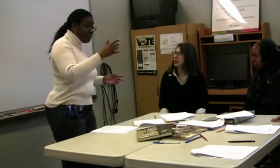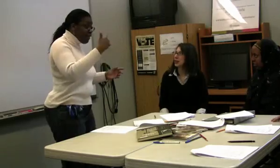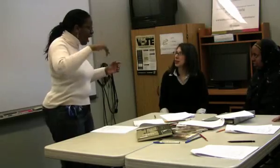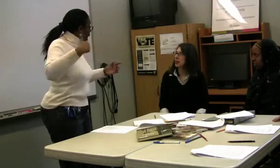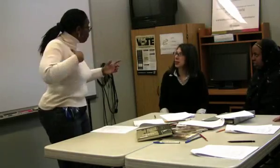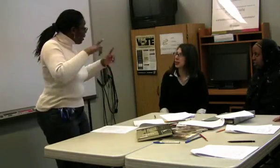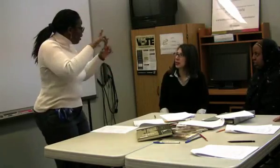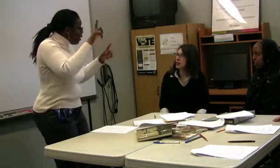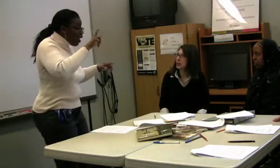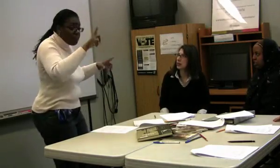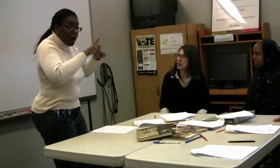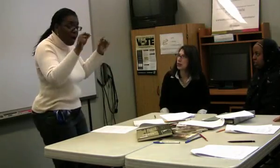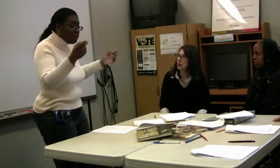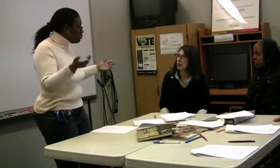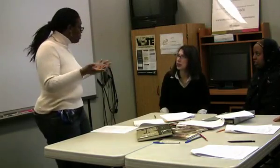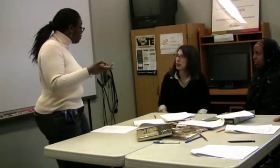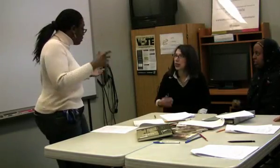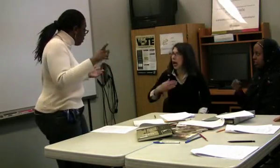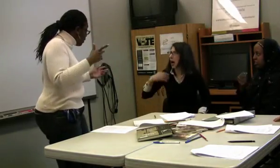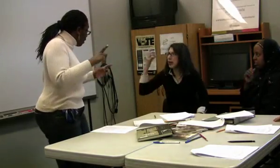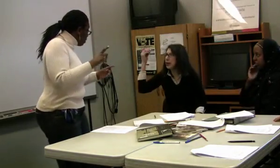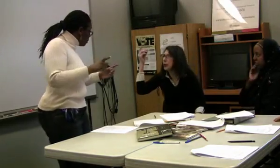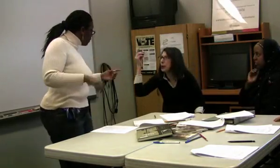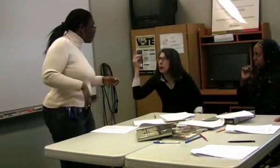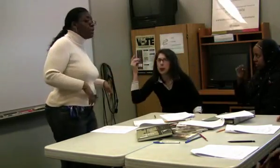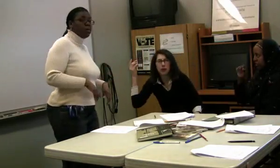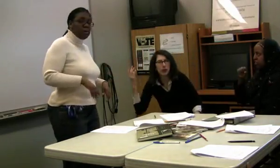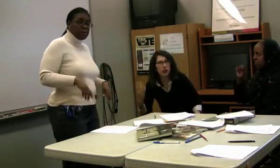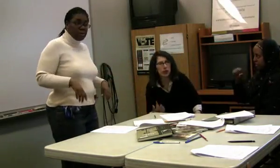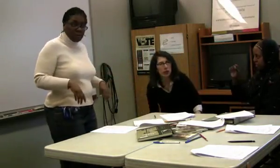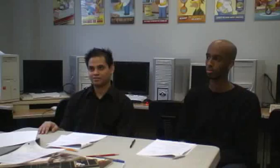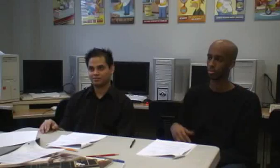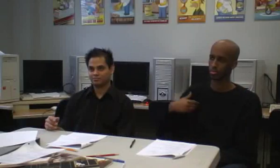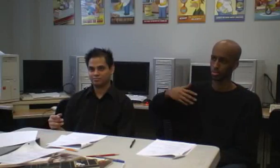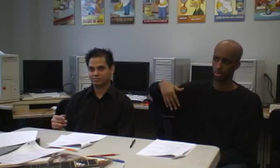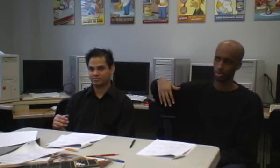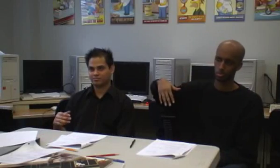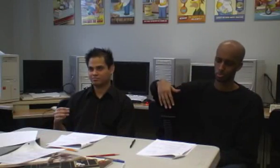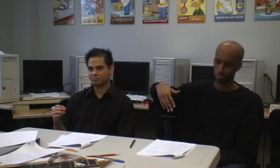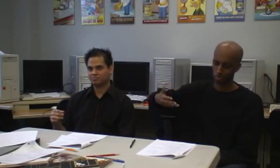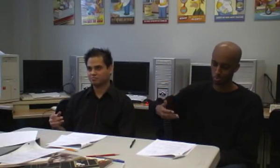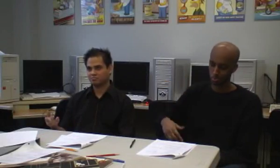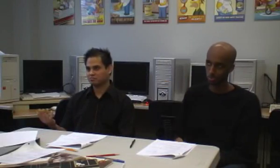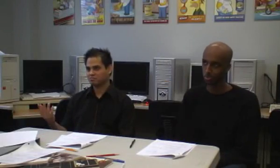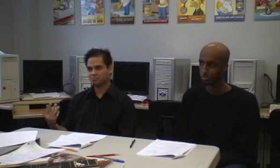Does anyone else have a library card? I do. Not yet.